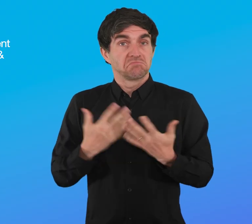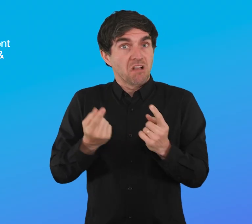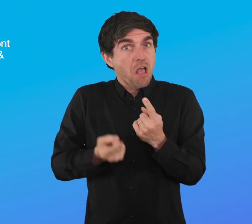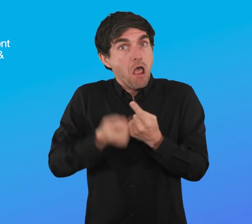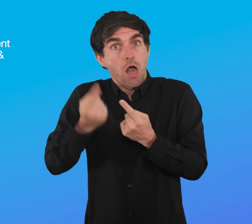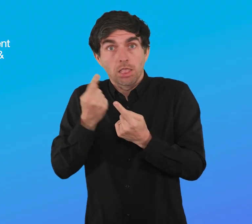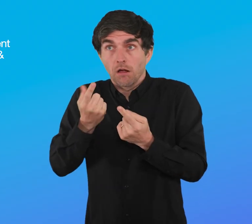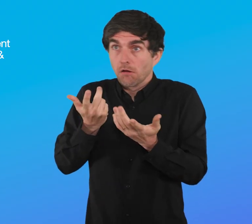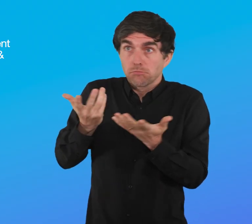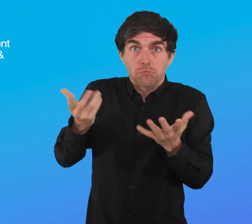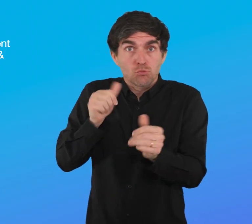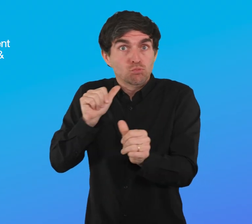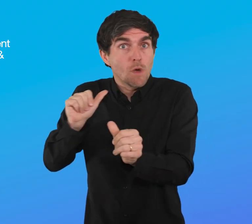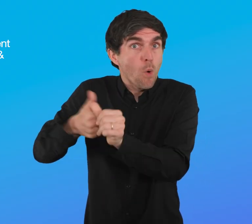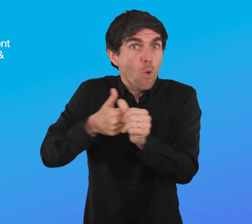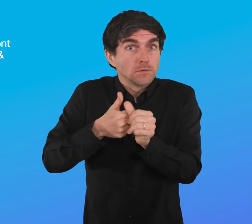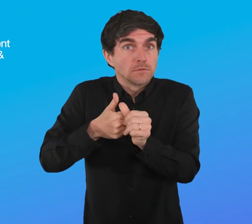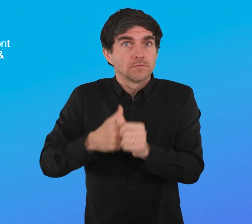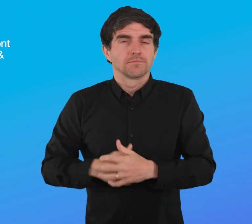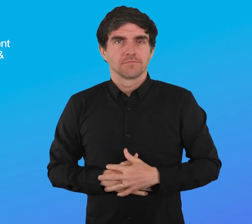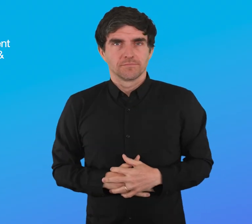Other types of support